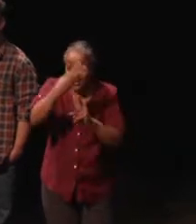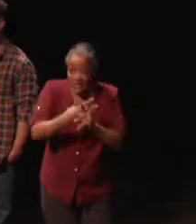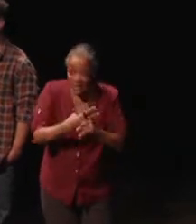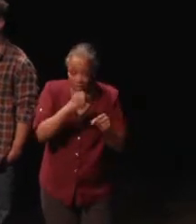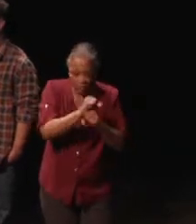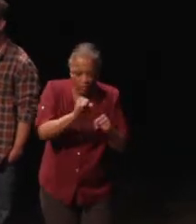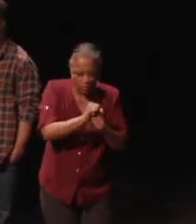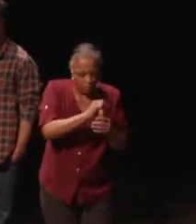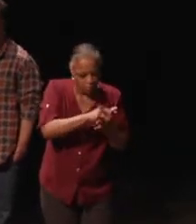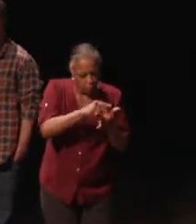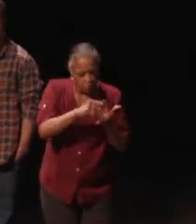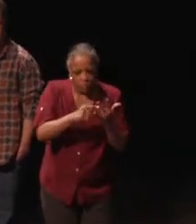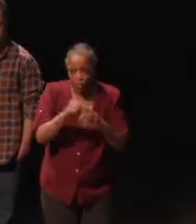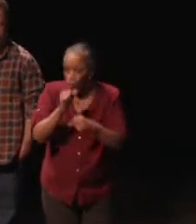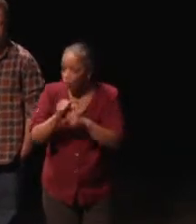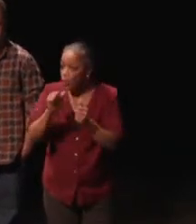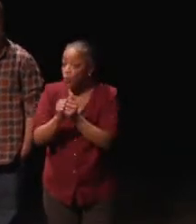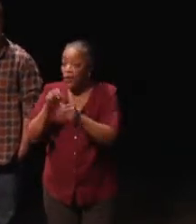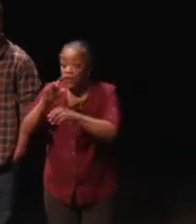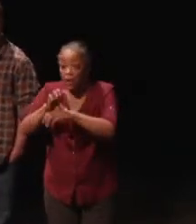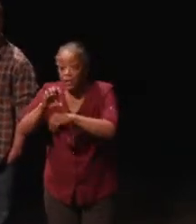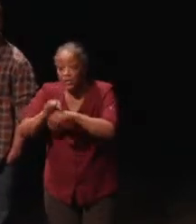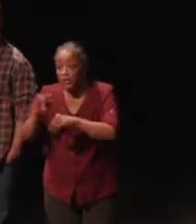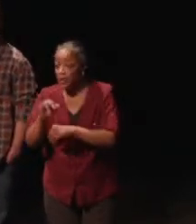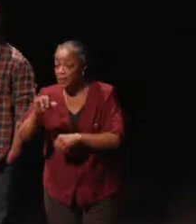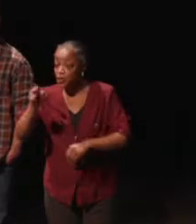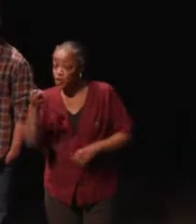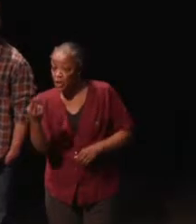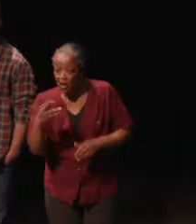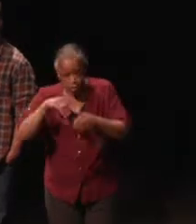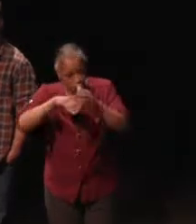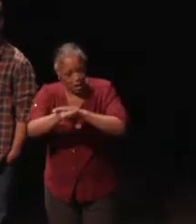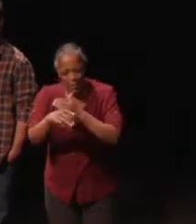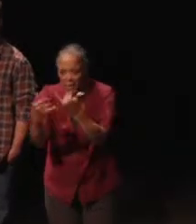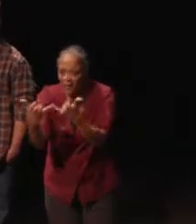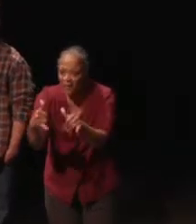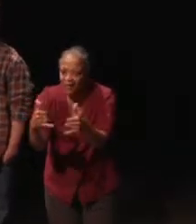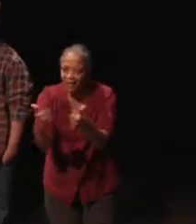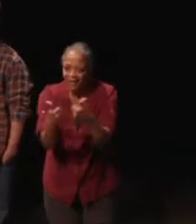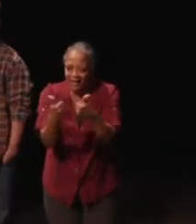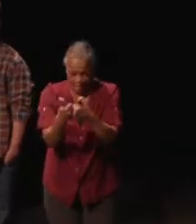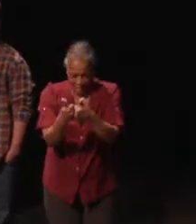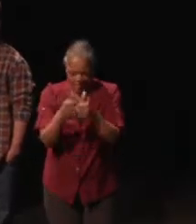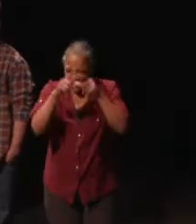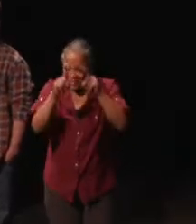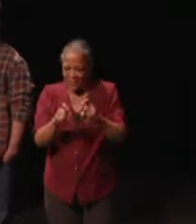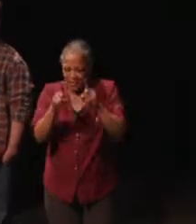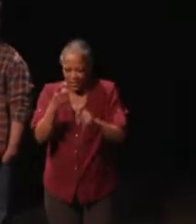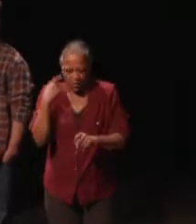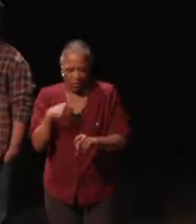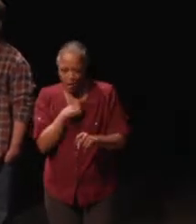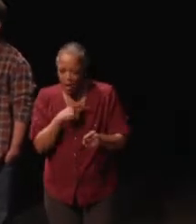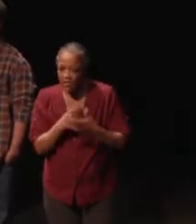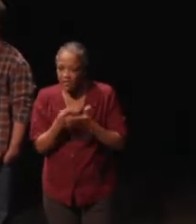We worked with consultants like Josh, other folks to come into the studio, and actually playtest this for us, and take that into usable iterations that